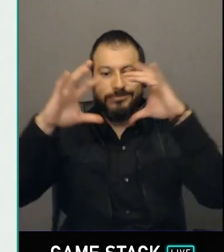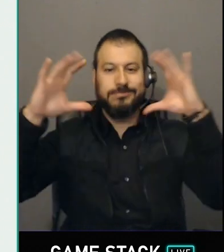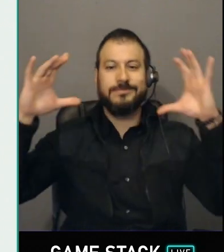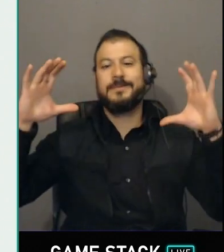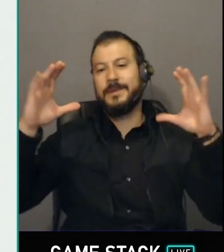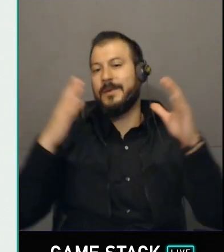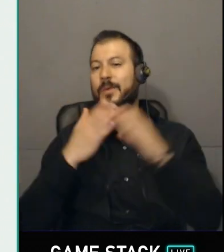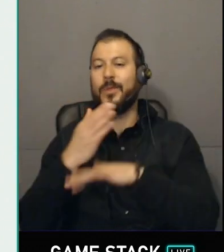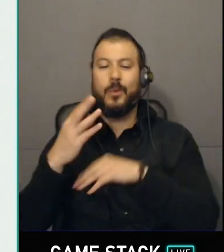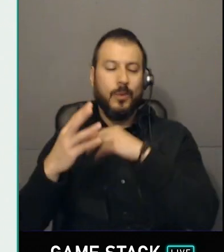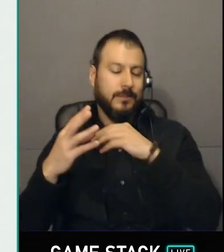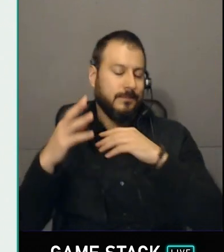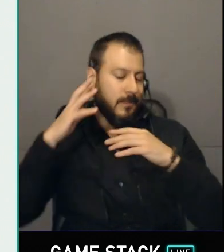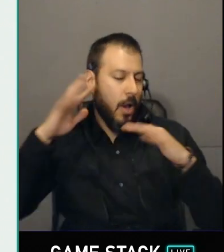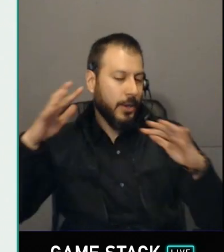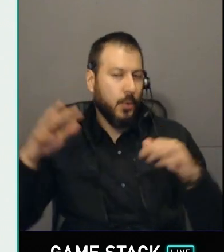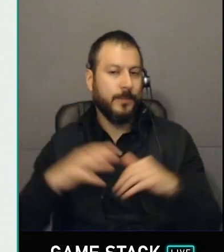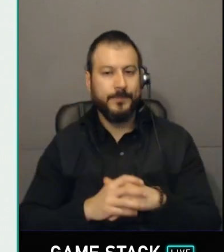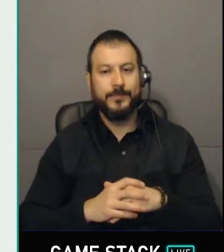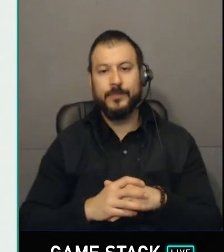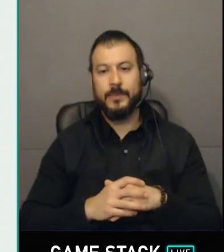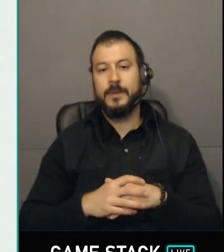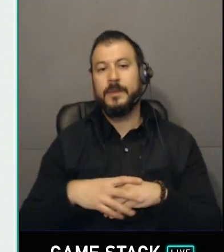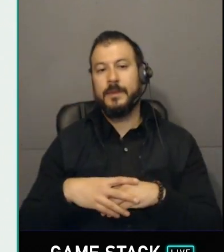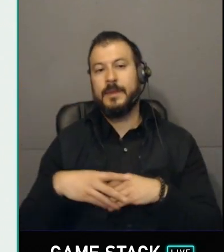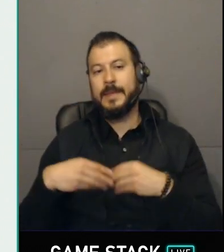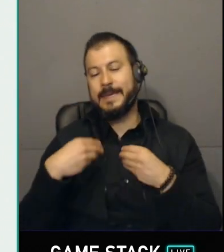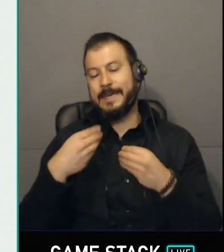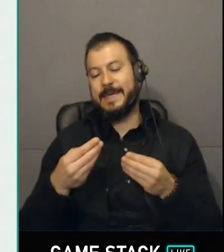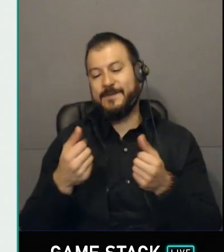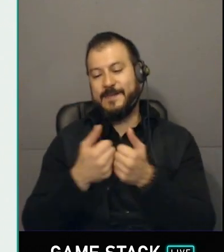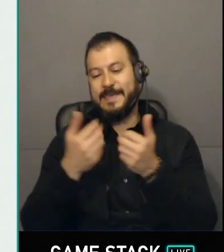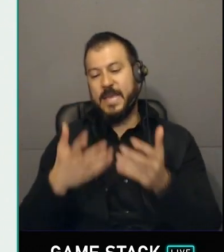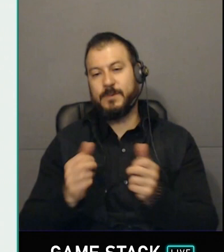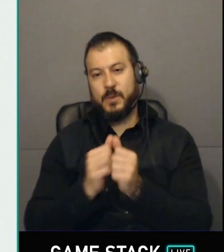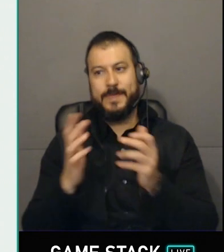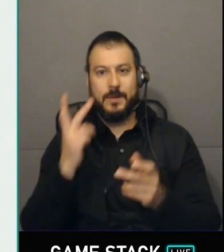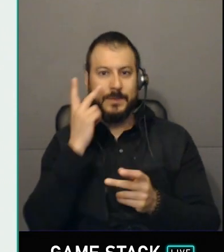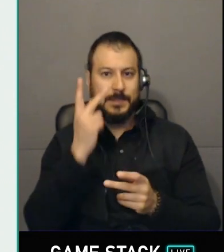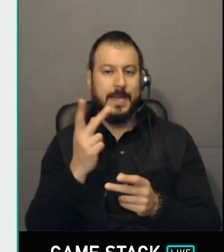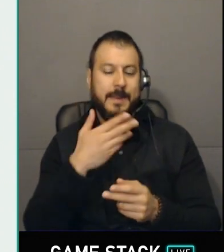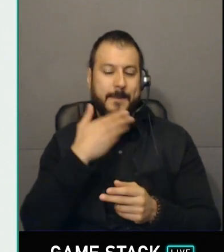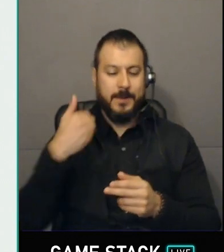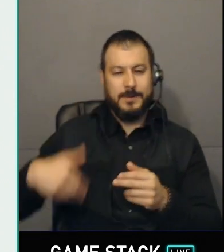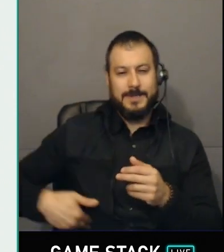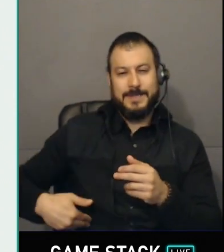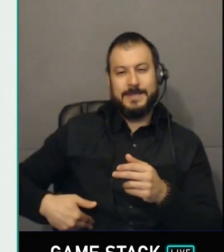sight a better sense of the world that they're in when they're playing your game.